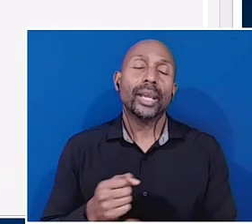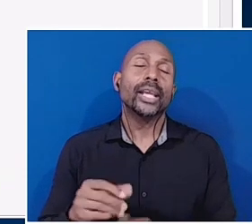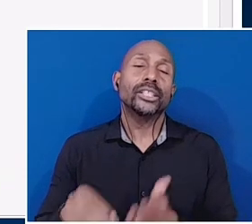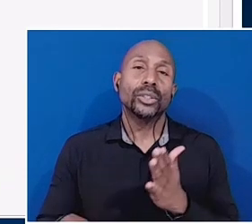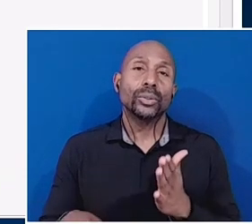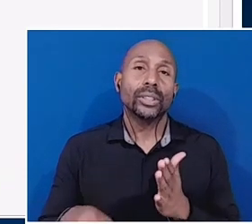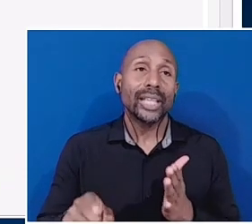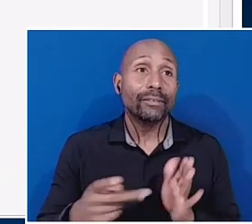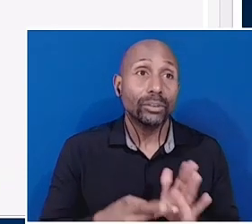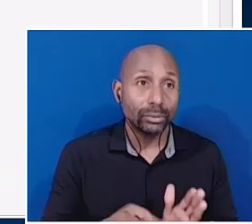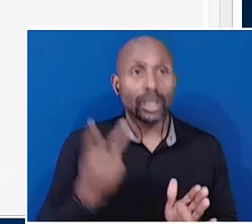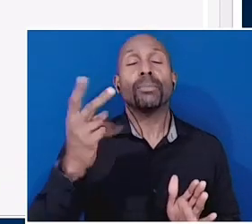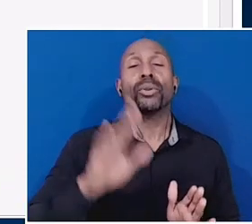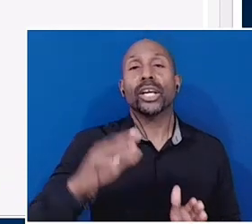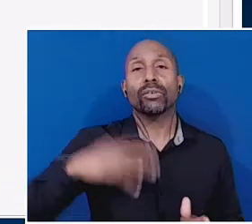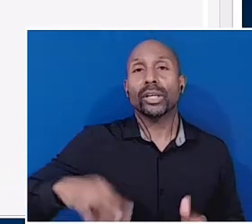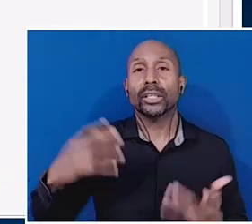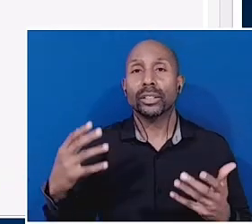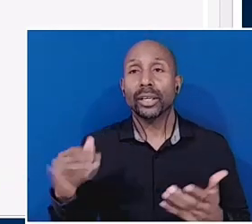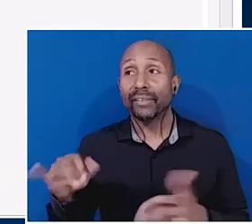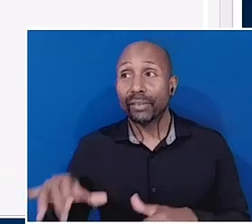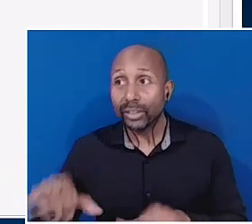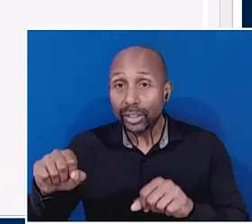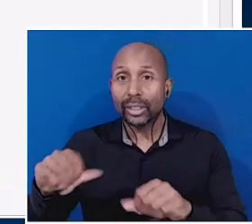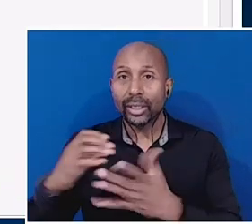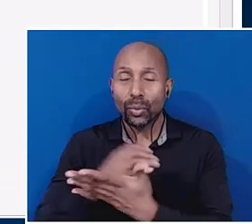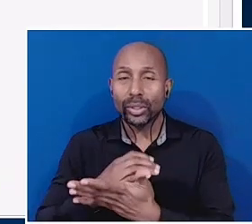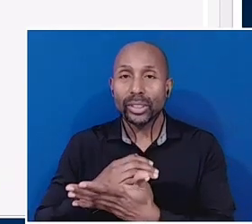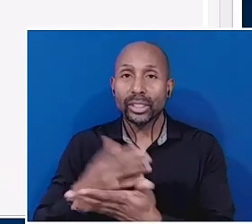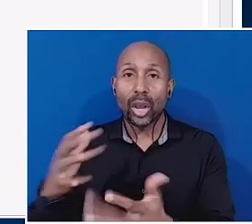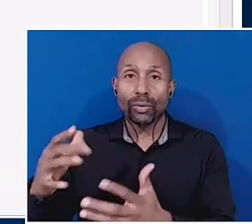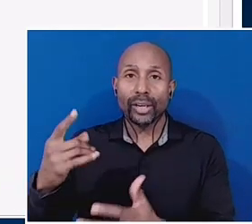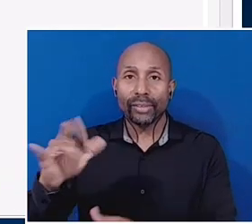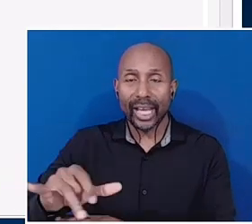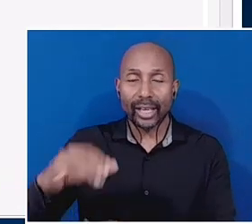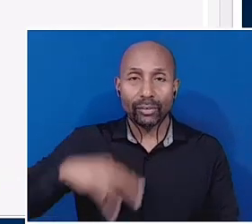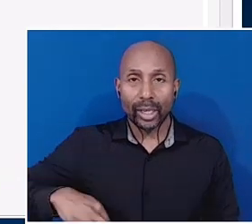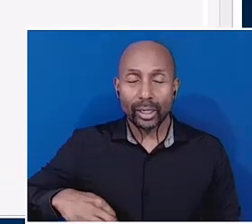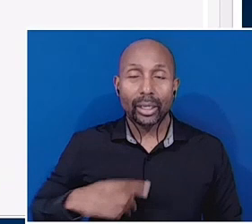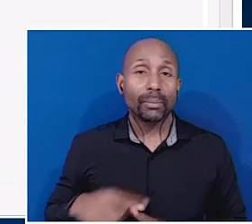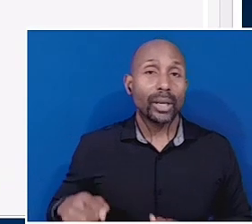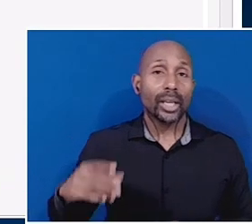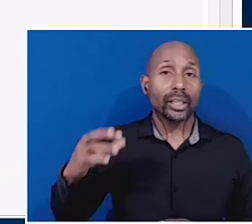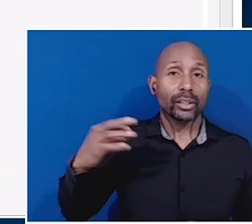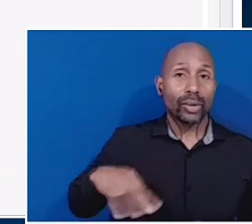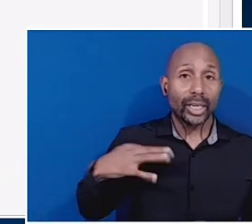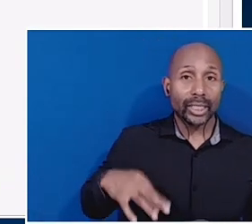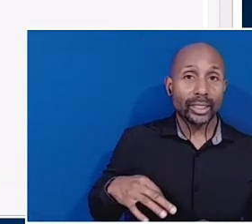But, credits that can transfer and can come from a variety of different sources,